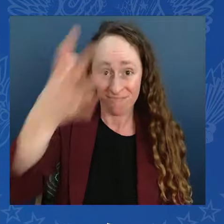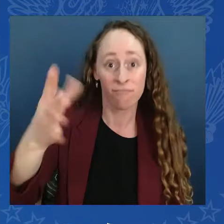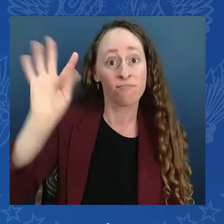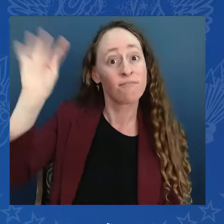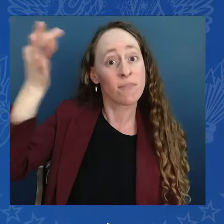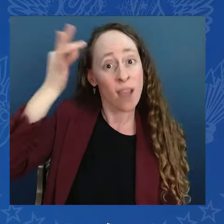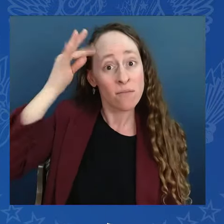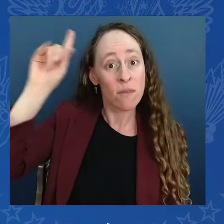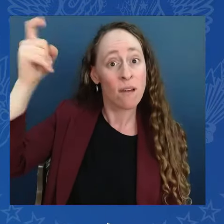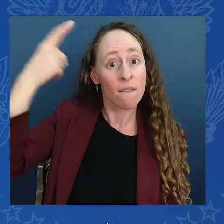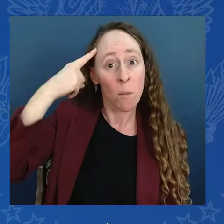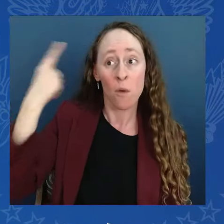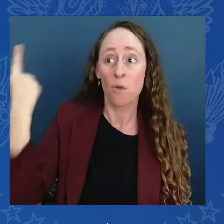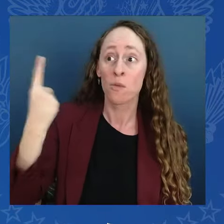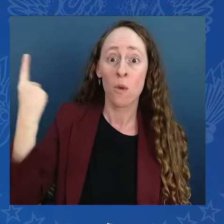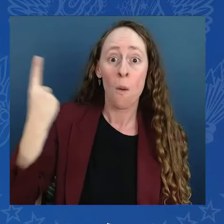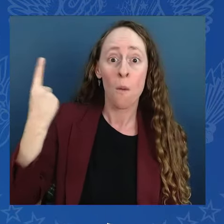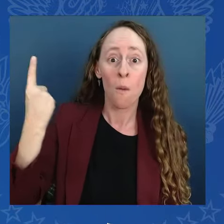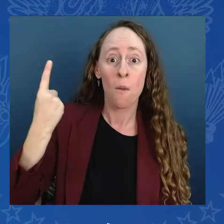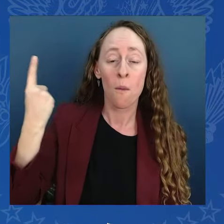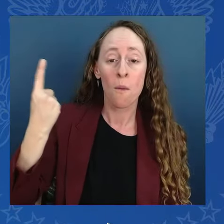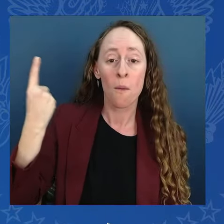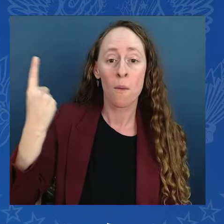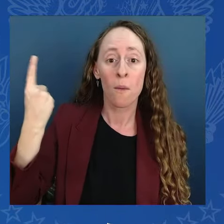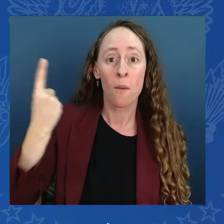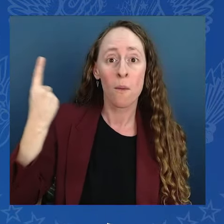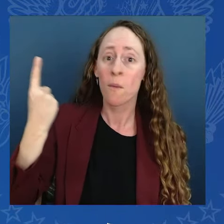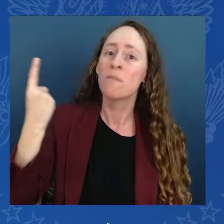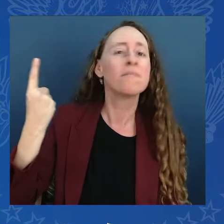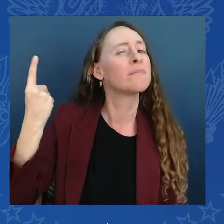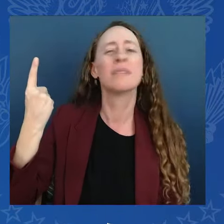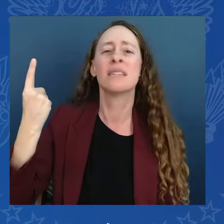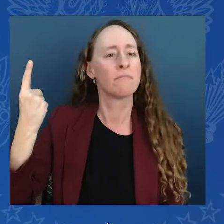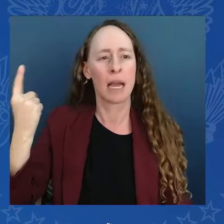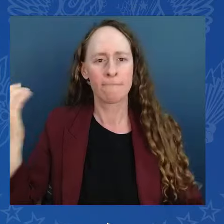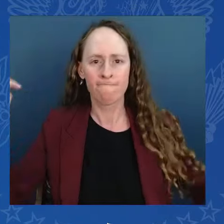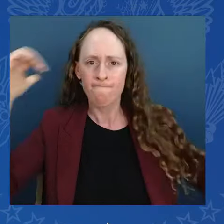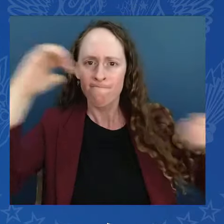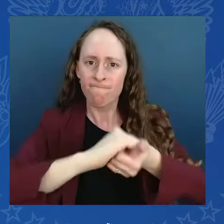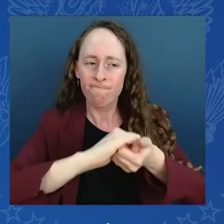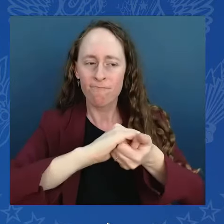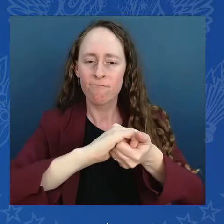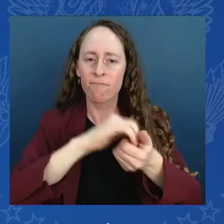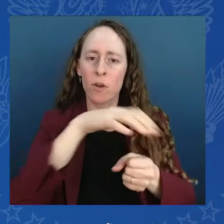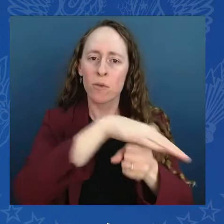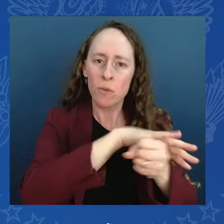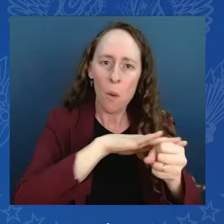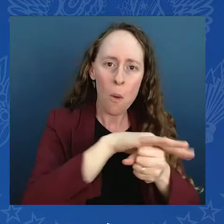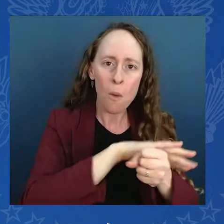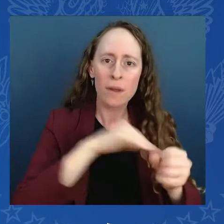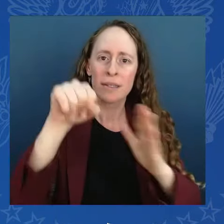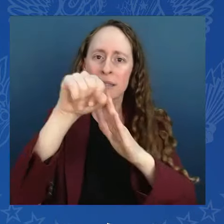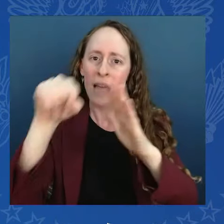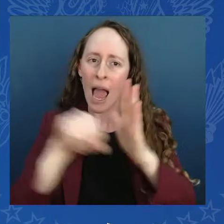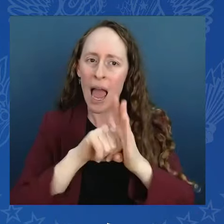ever to team up with states and cities to get the job done together. And I mean team up at every level.